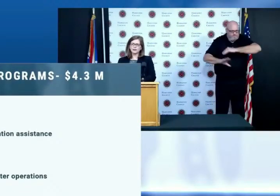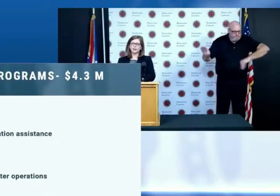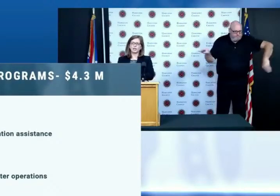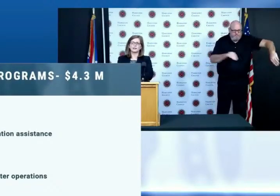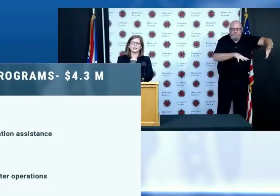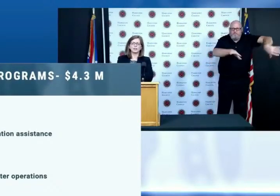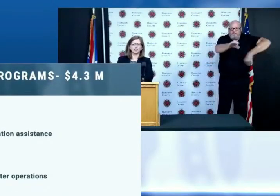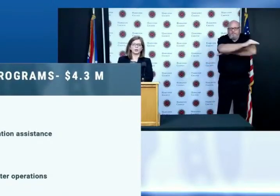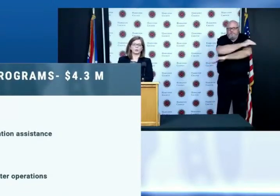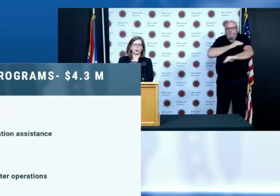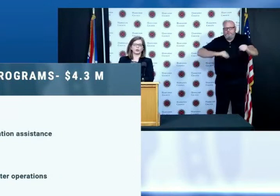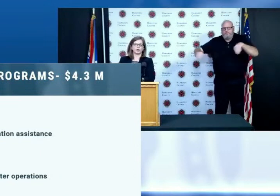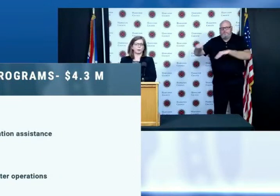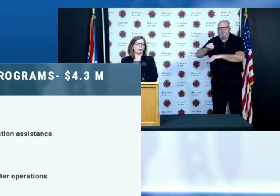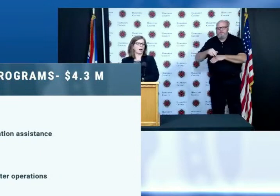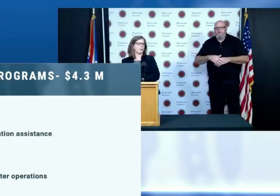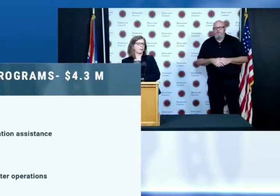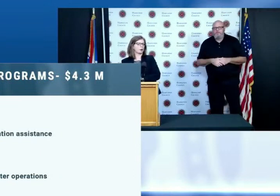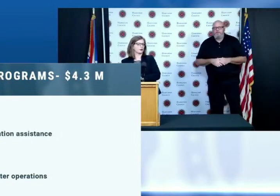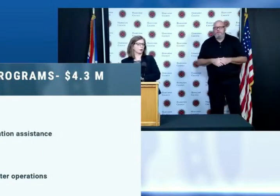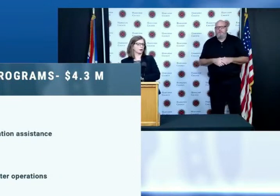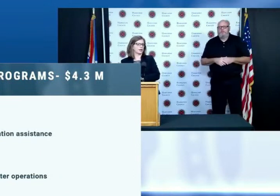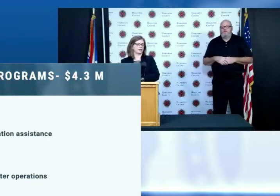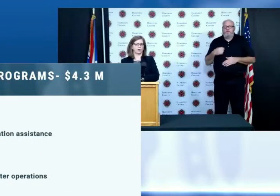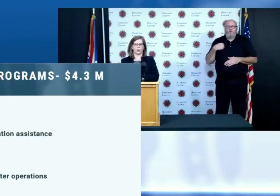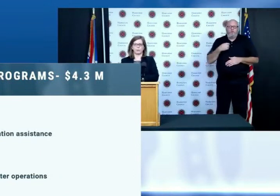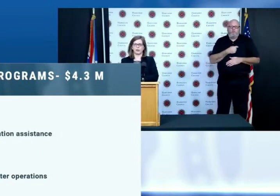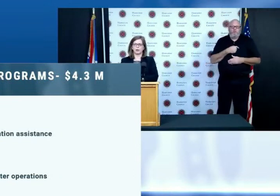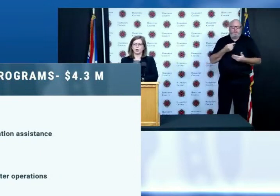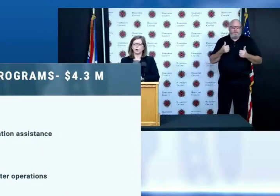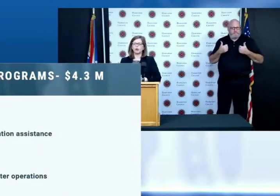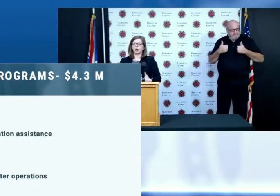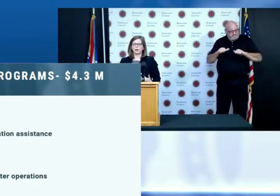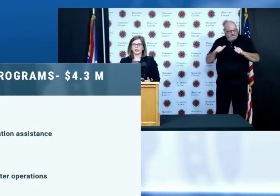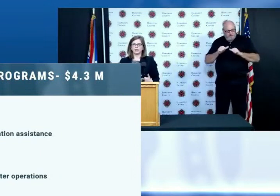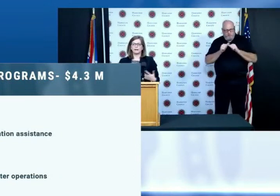such as continuing to purchase personal protective equipment we know again the